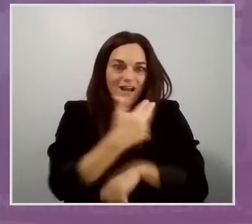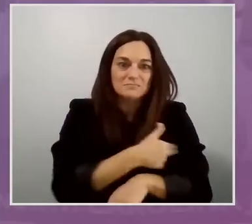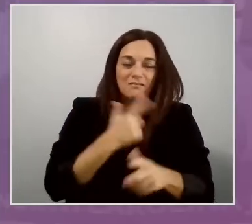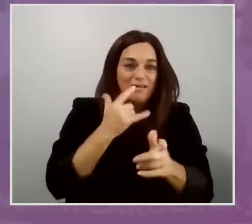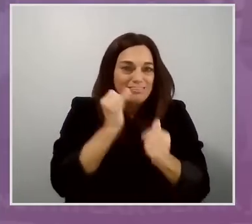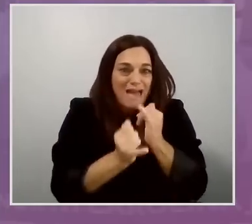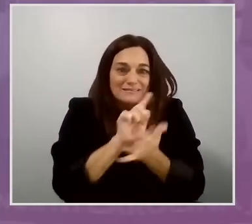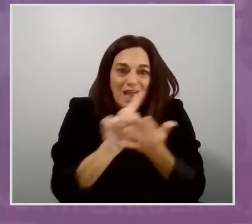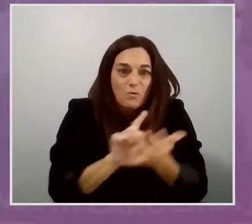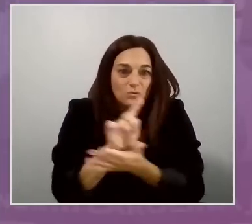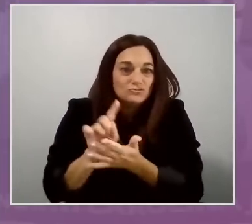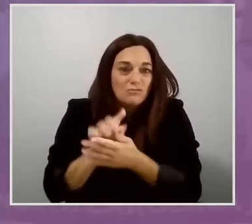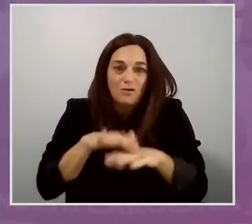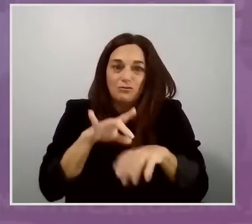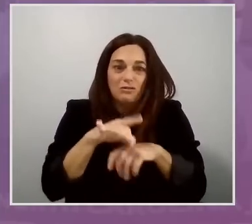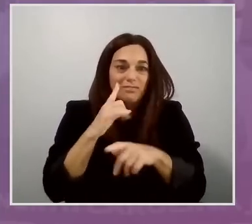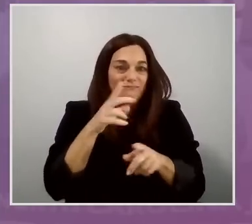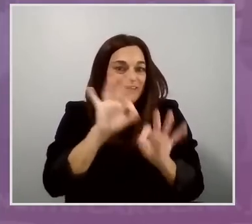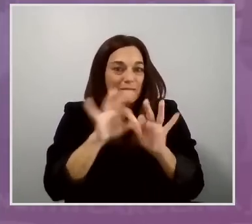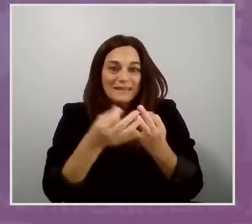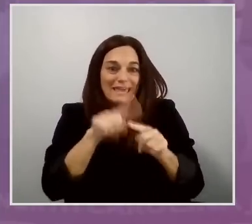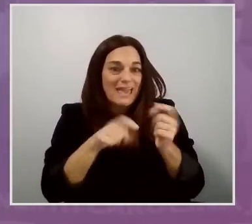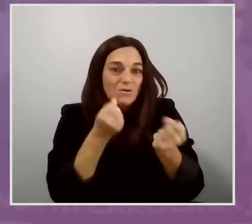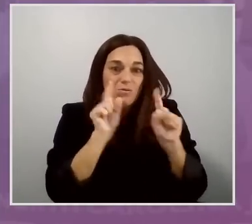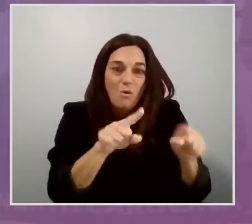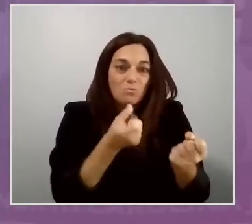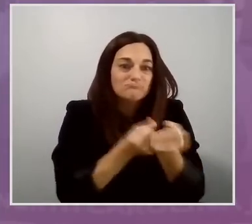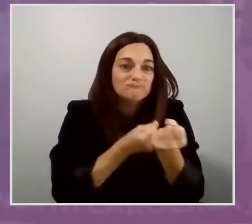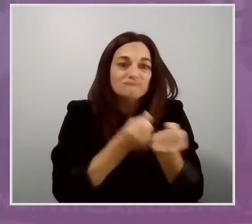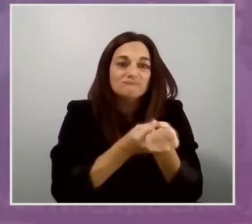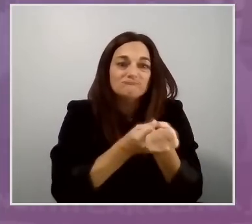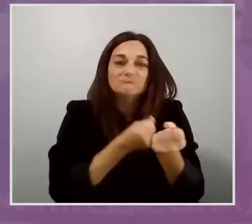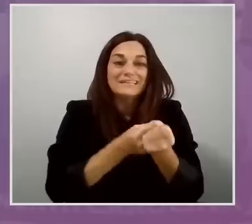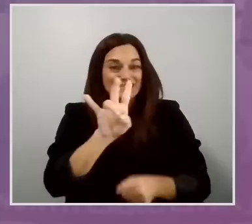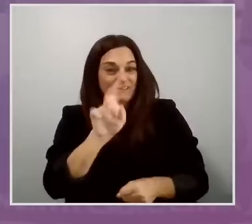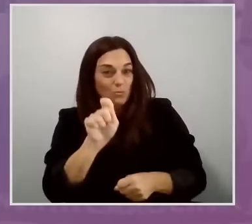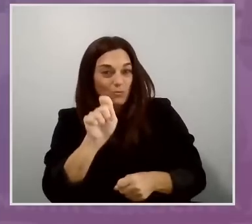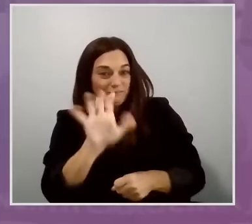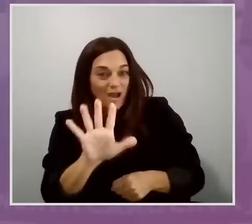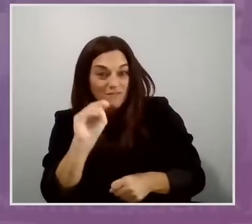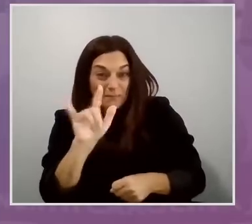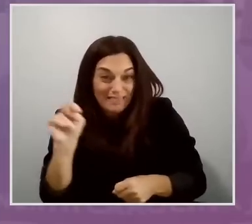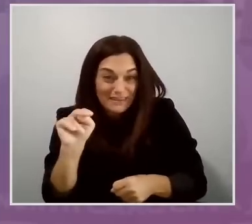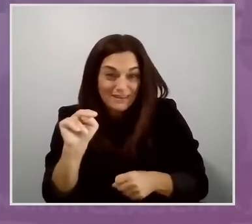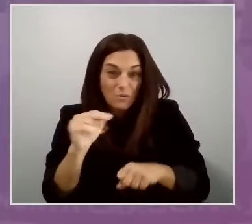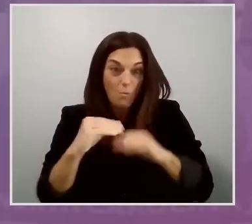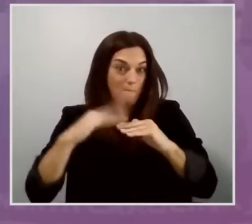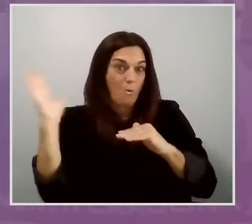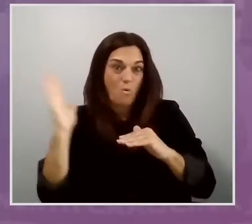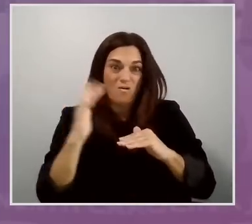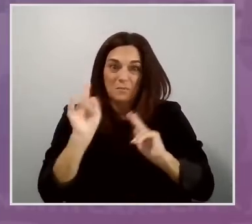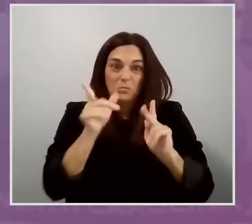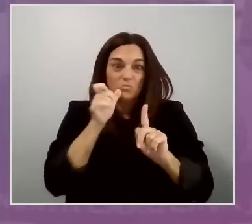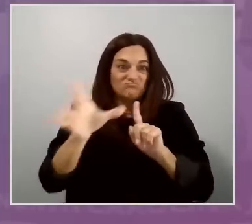OF THE VIRUS WITHOUT FAMILY TO BE THERE WITH THEM FOR THEIR